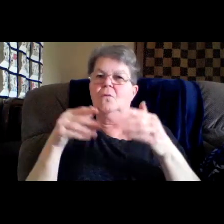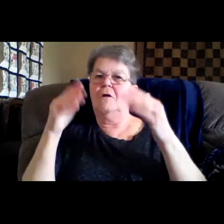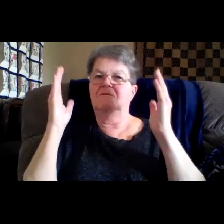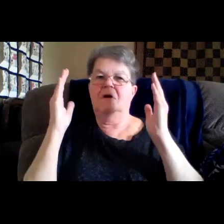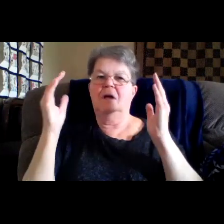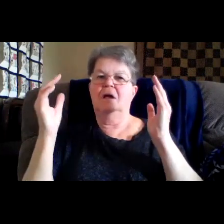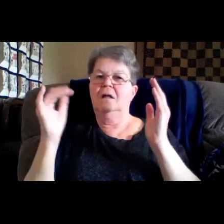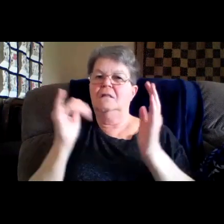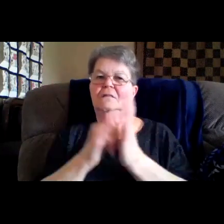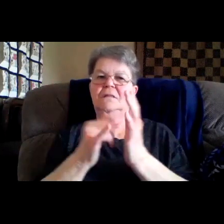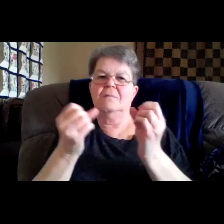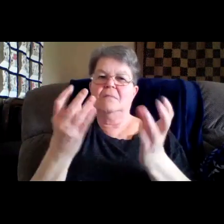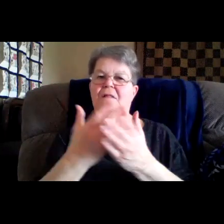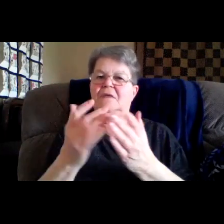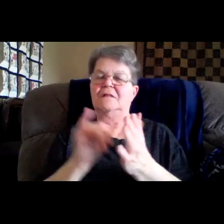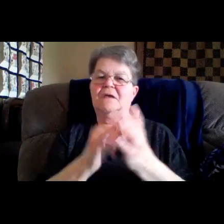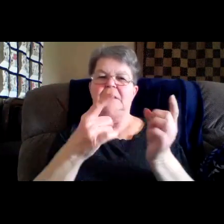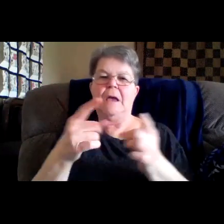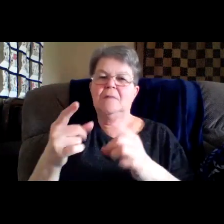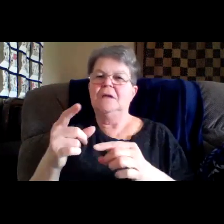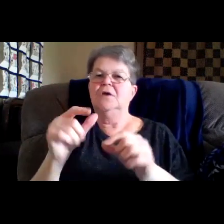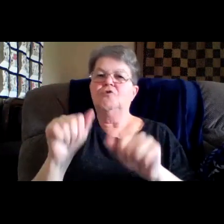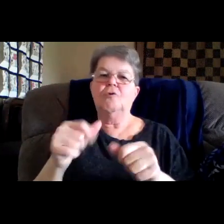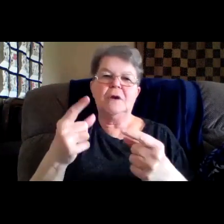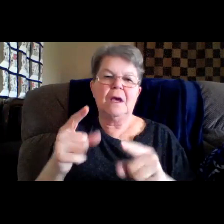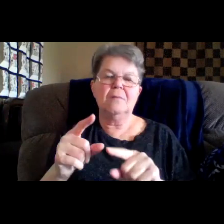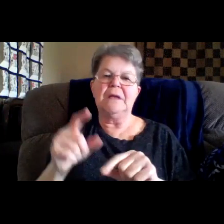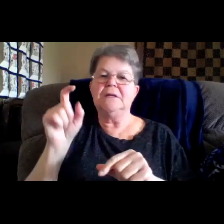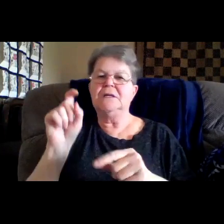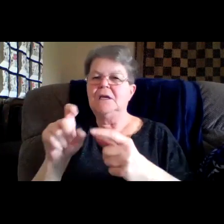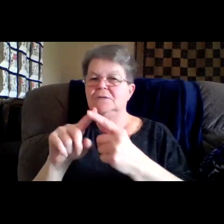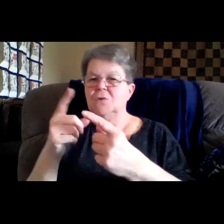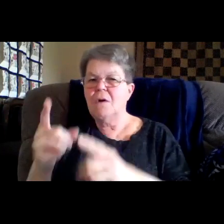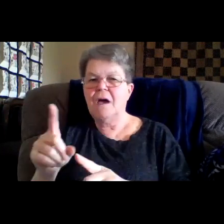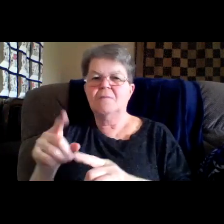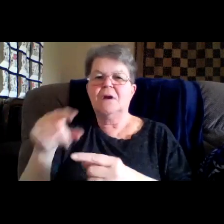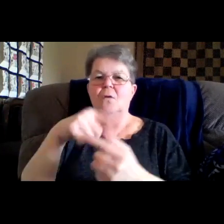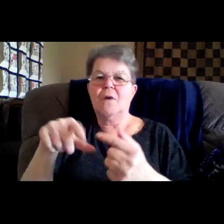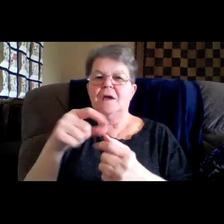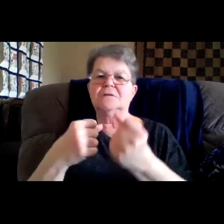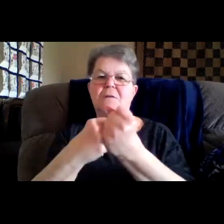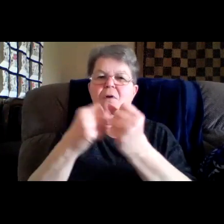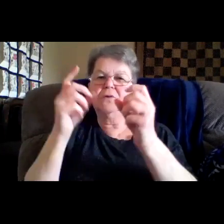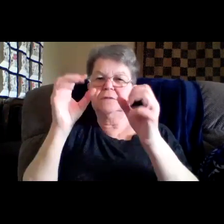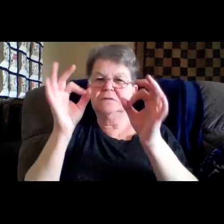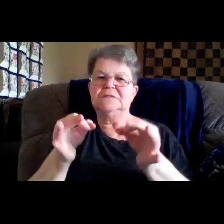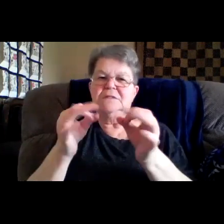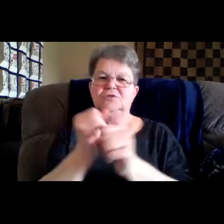that are happening and could happen and need to happen around supported decision-making, that it kind of needed to be talked down,